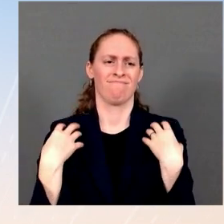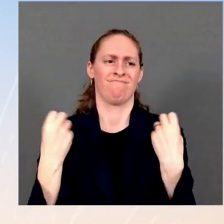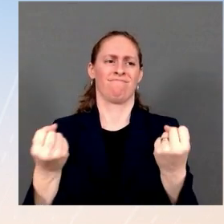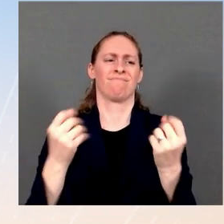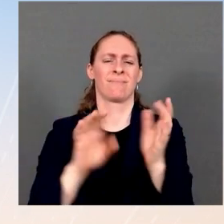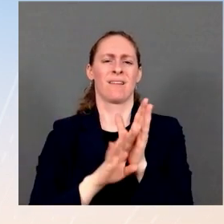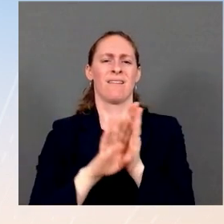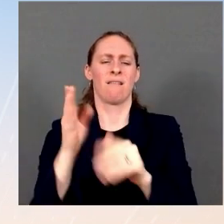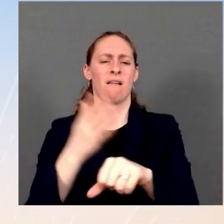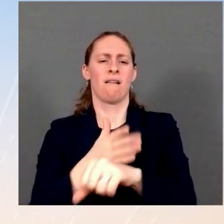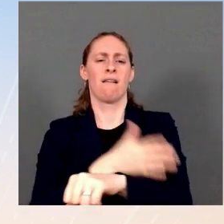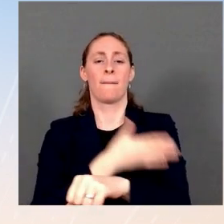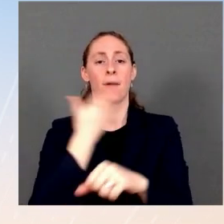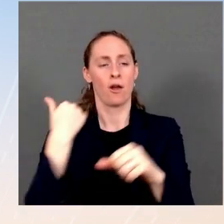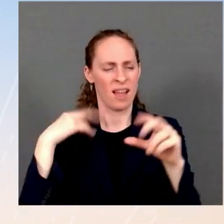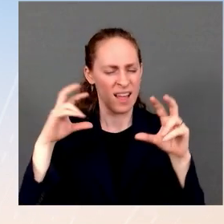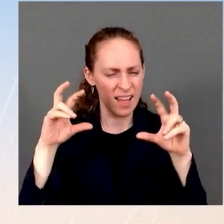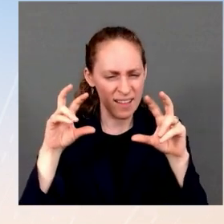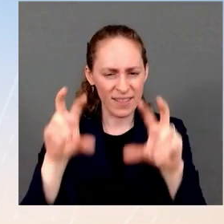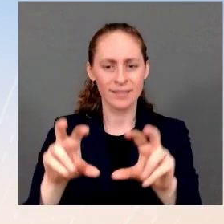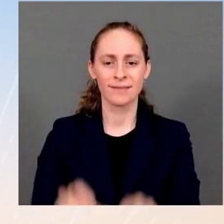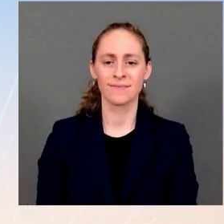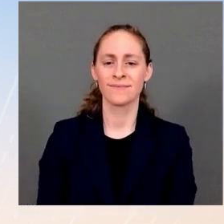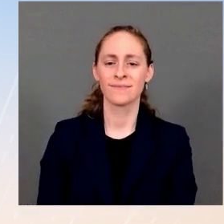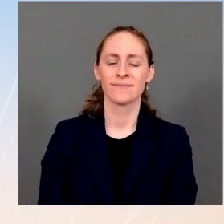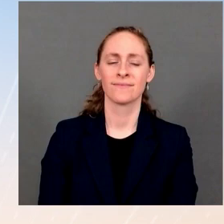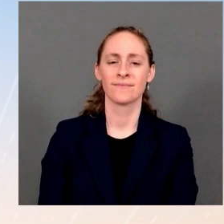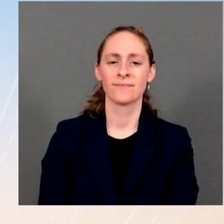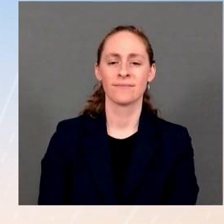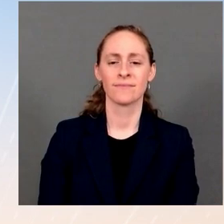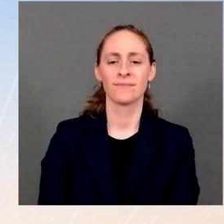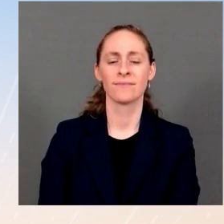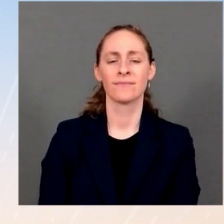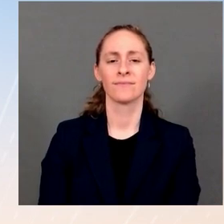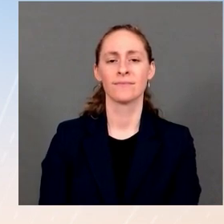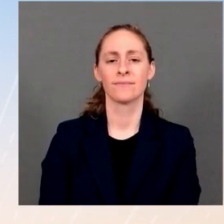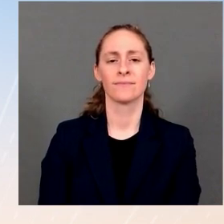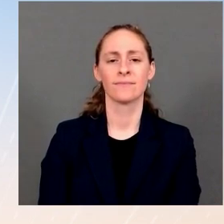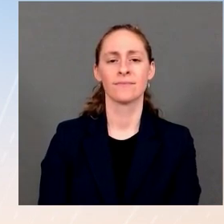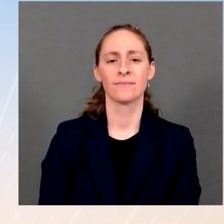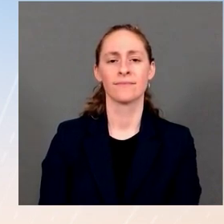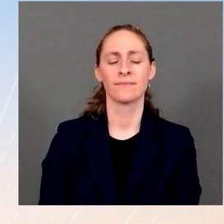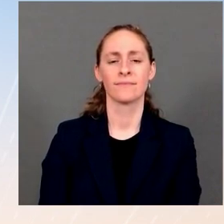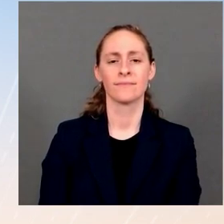including enhanced testing requirements. This is absolutely critical that we pair the investments